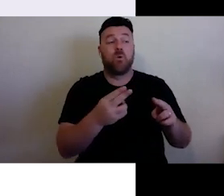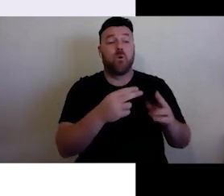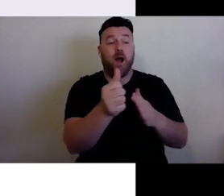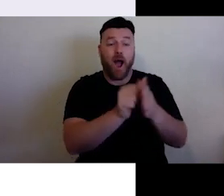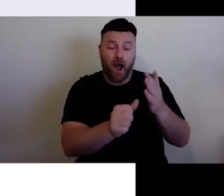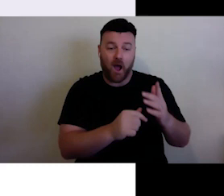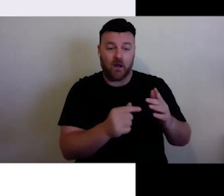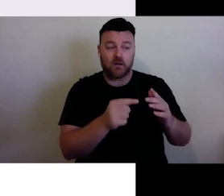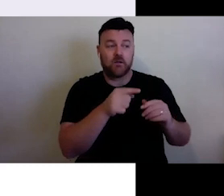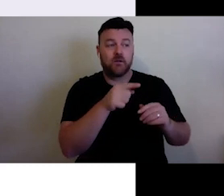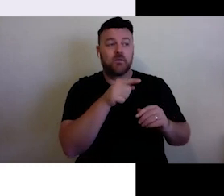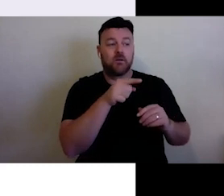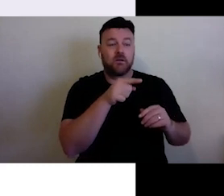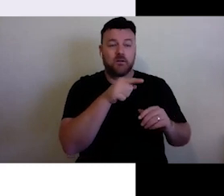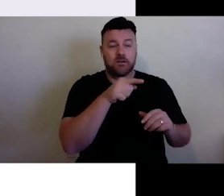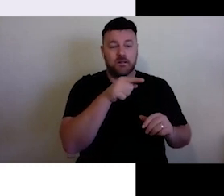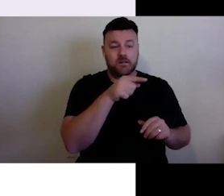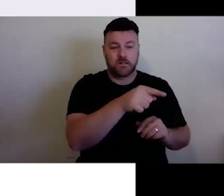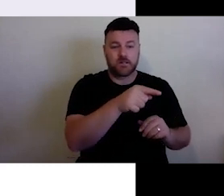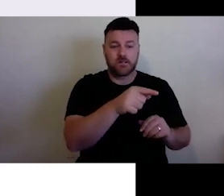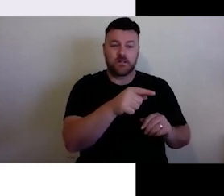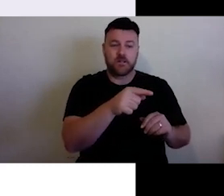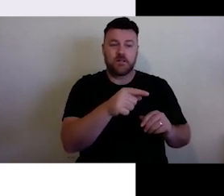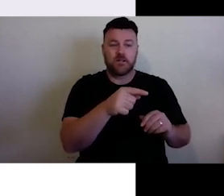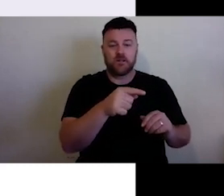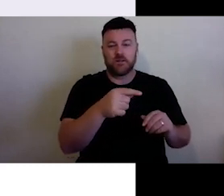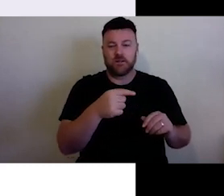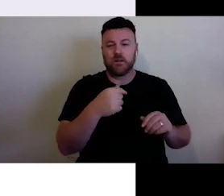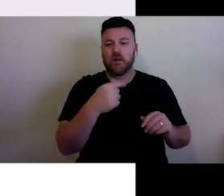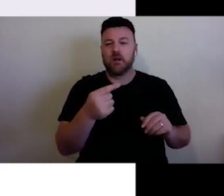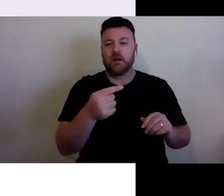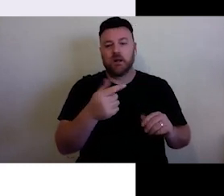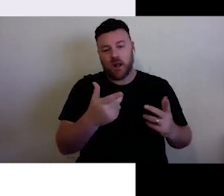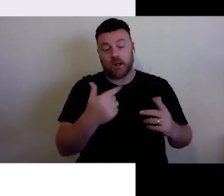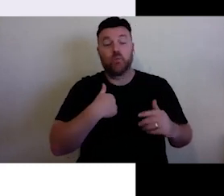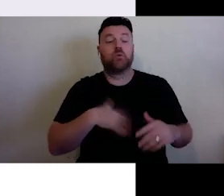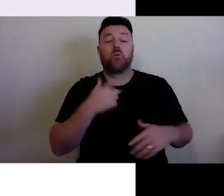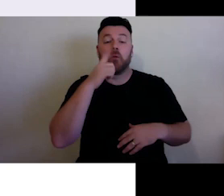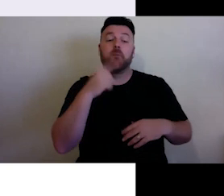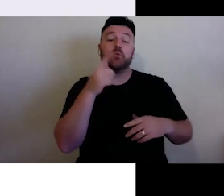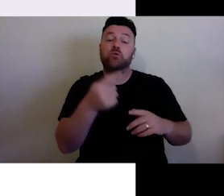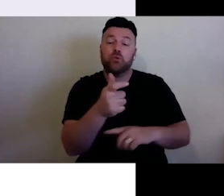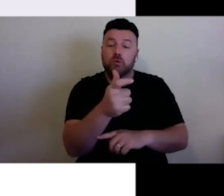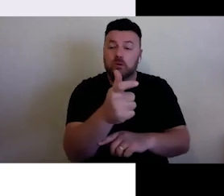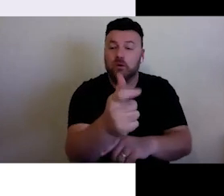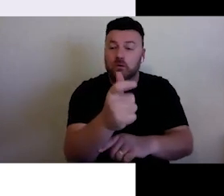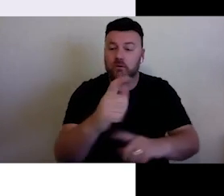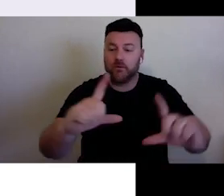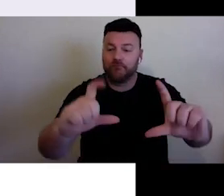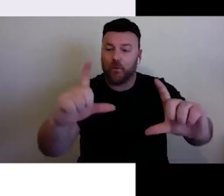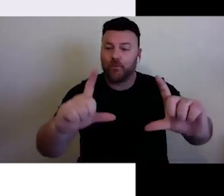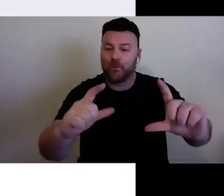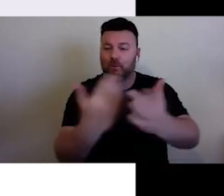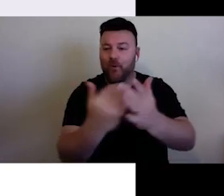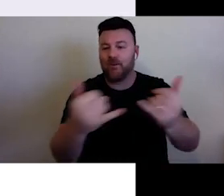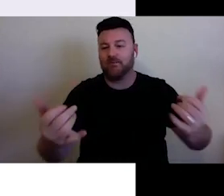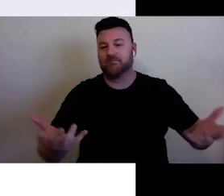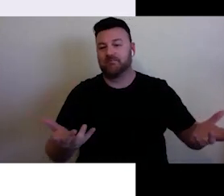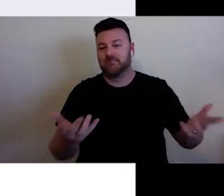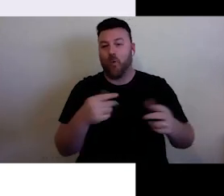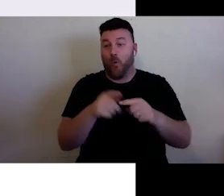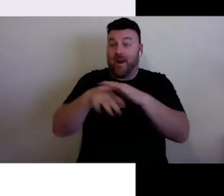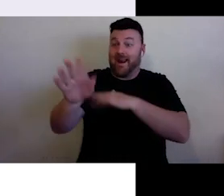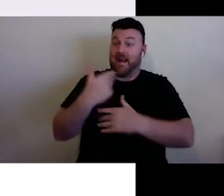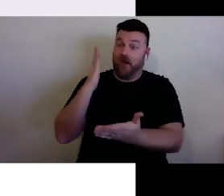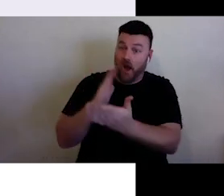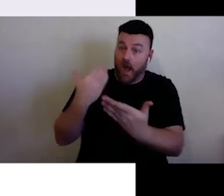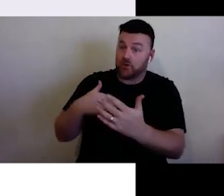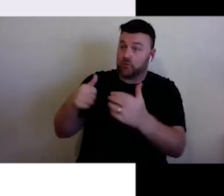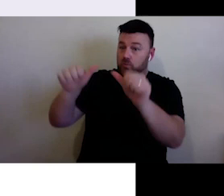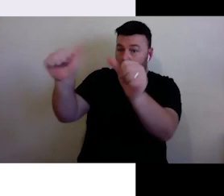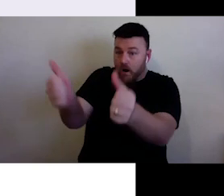limit someone taking a photograph of it. Performances. So, some very